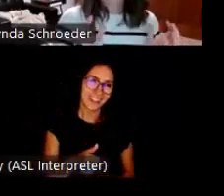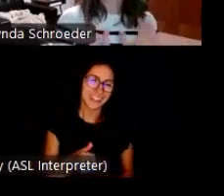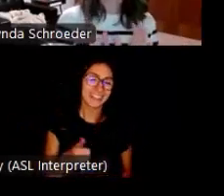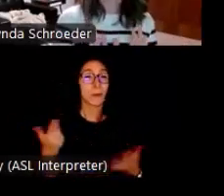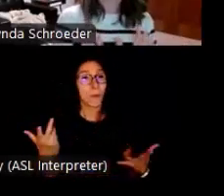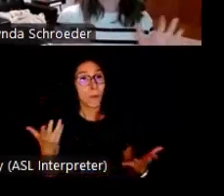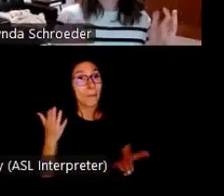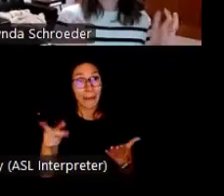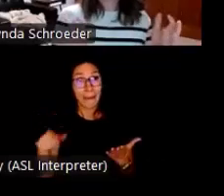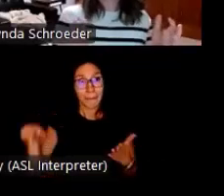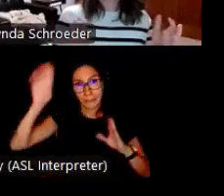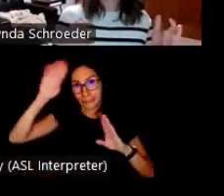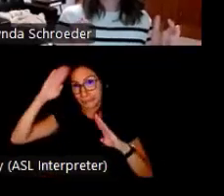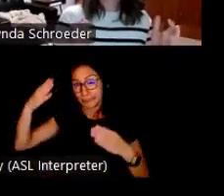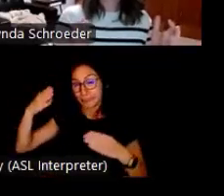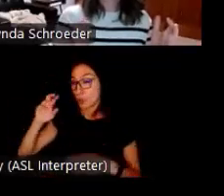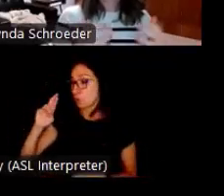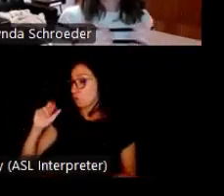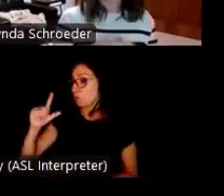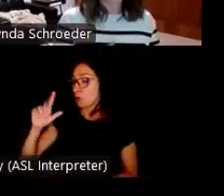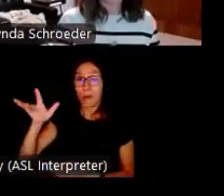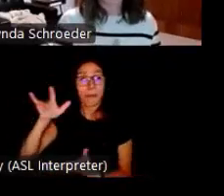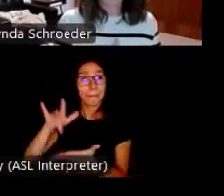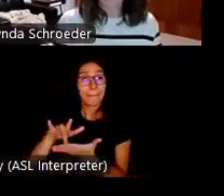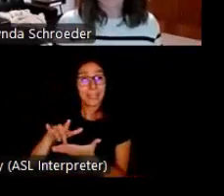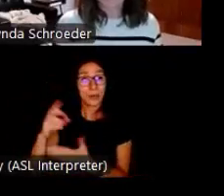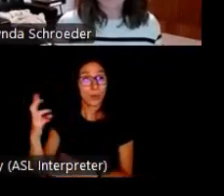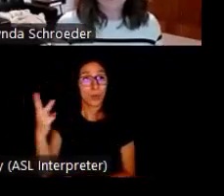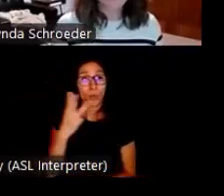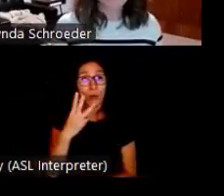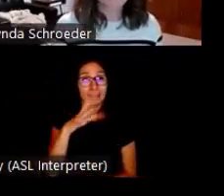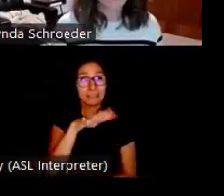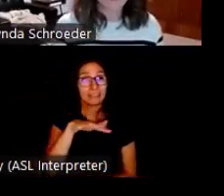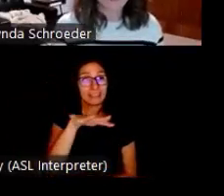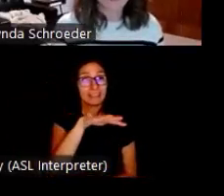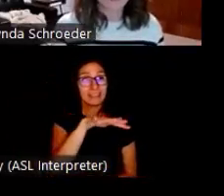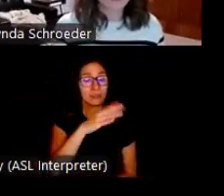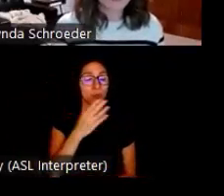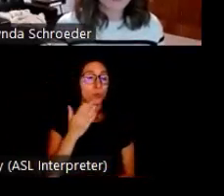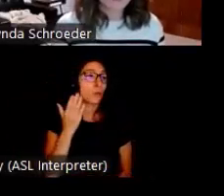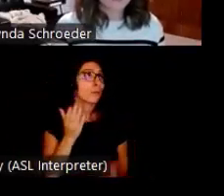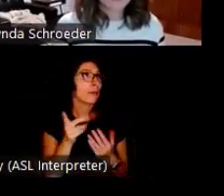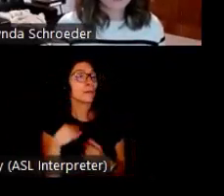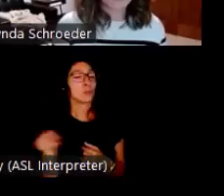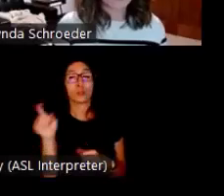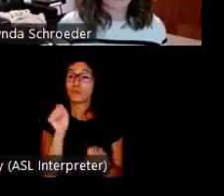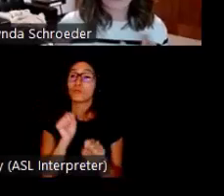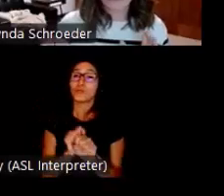in the rural Midwest. Maybe you're doing work for individuals who are